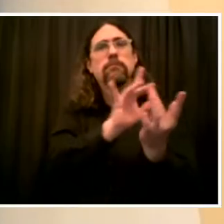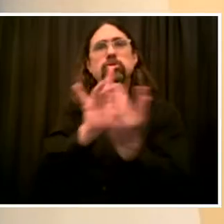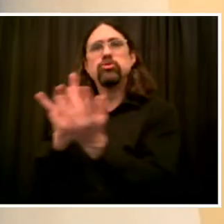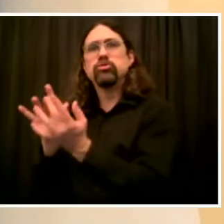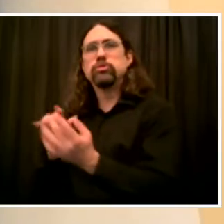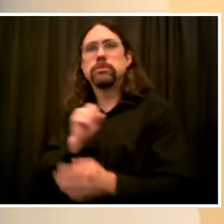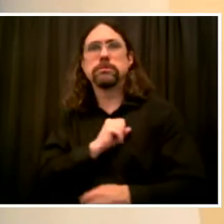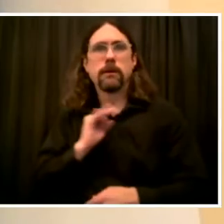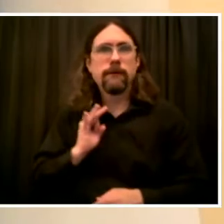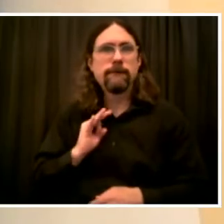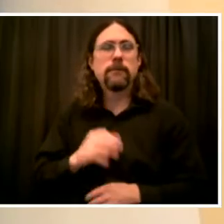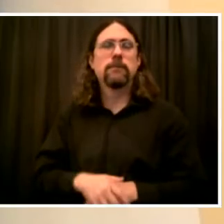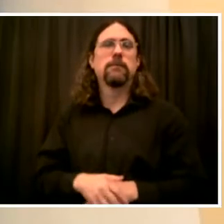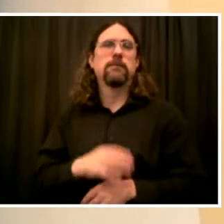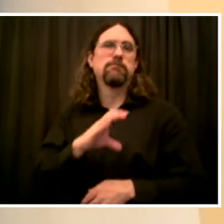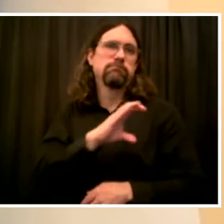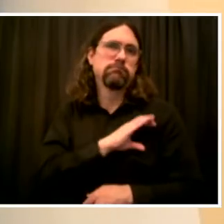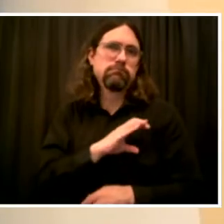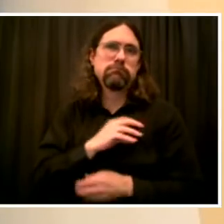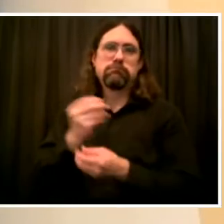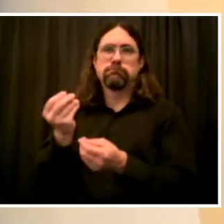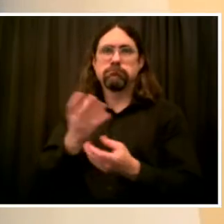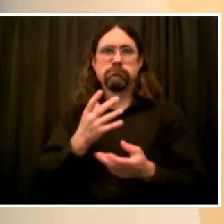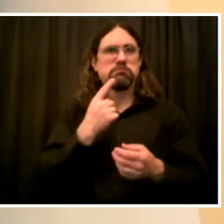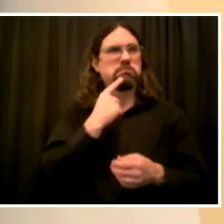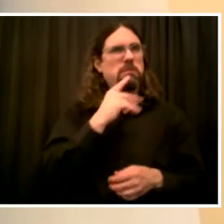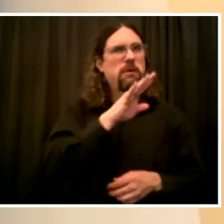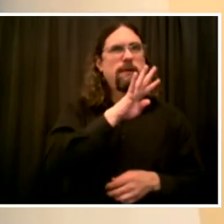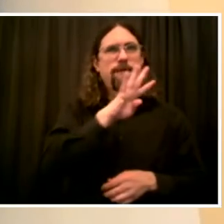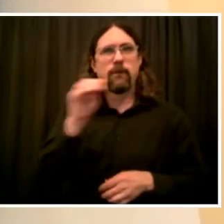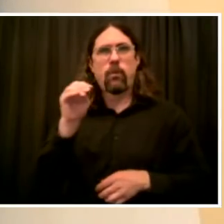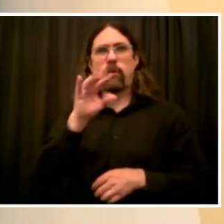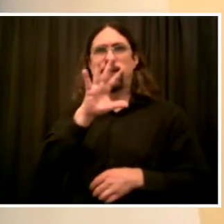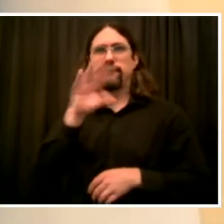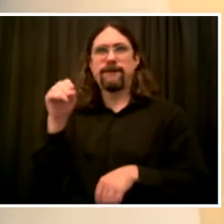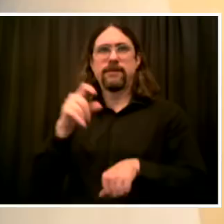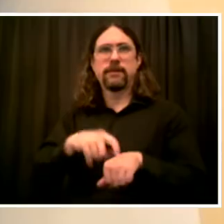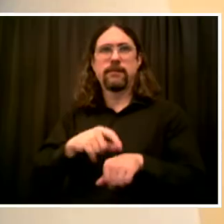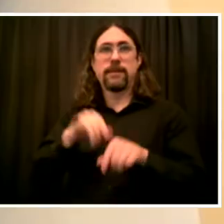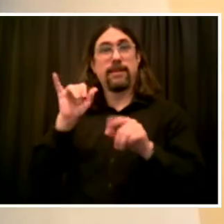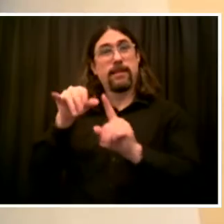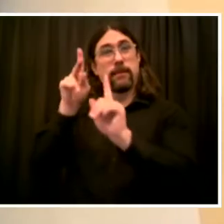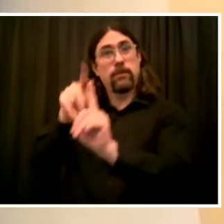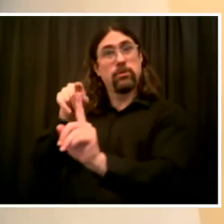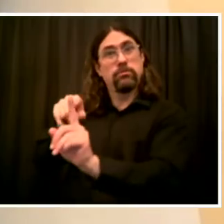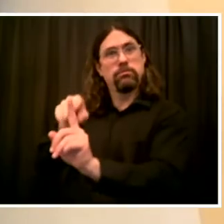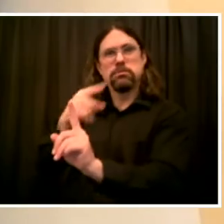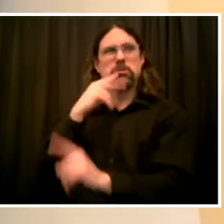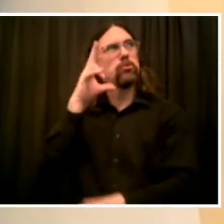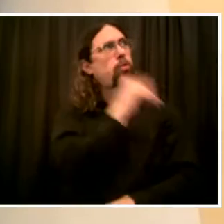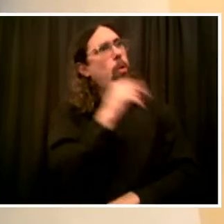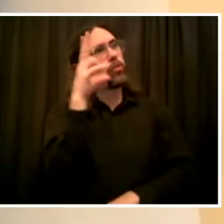OF GIVES YOU THE SENSE OF WHAT HAPPENS BEFORE SOMEONE SAYS, YEAH, I'LLGI VE IT A TRY TO GET